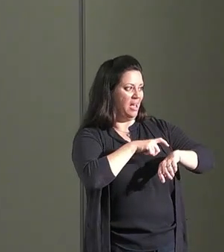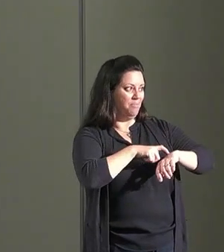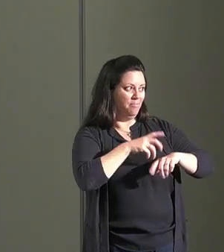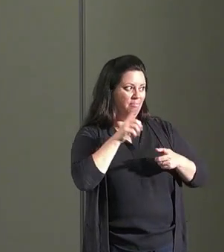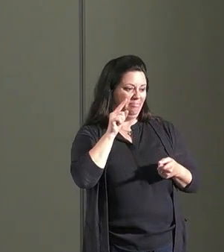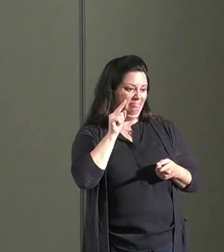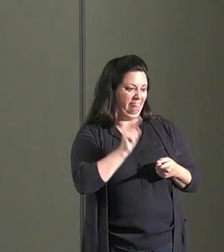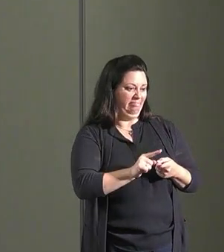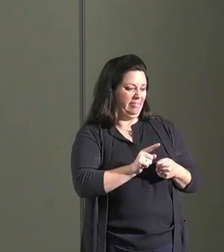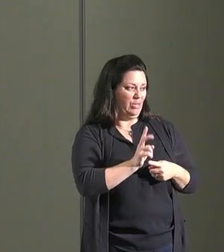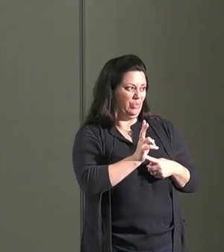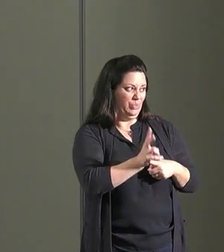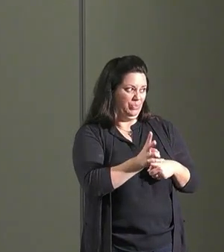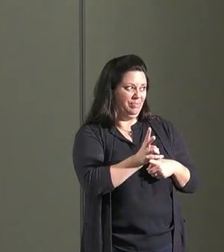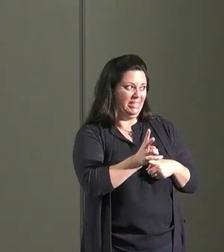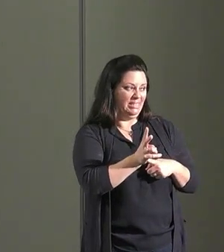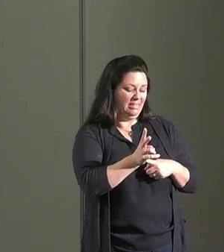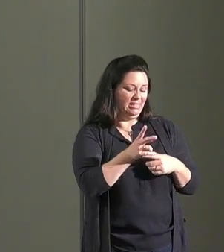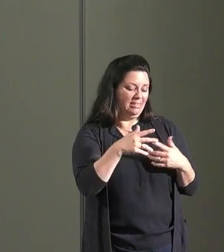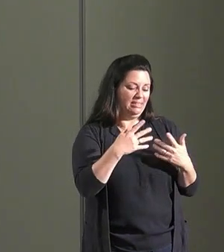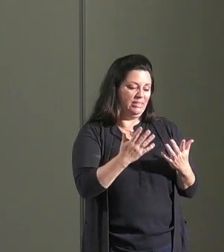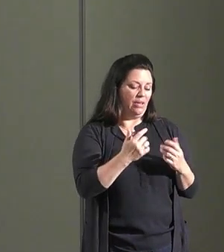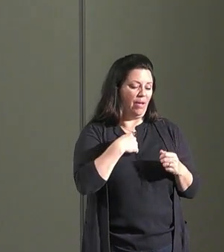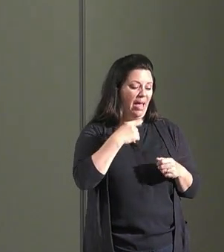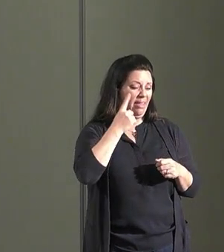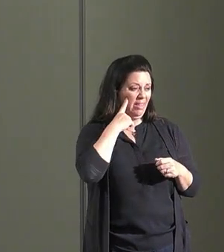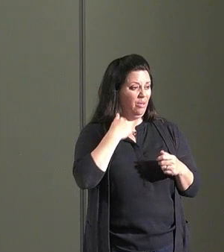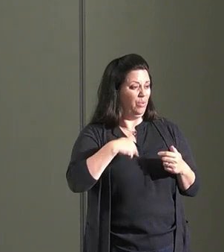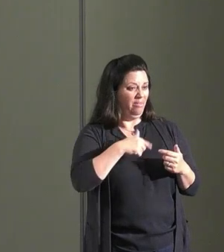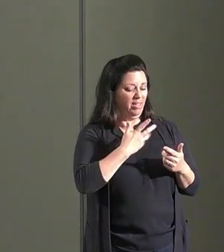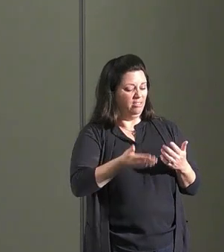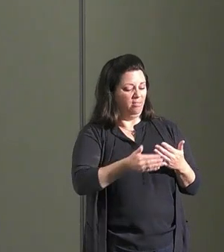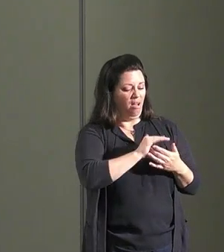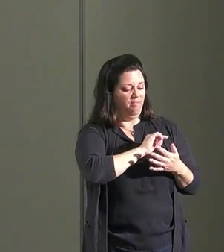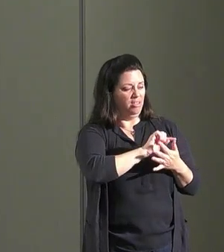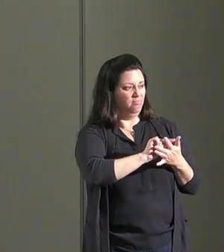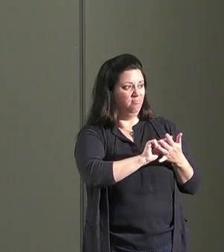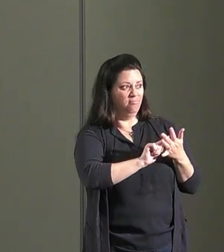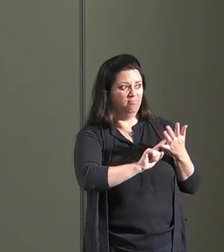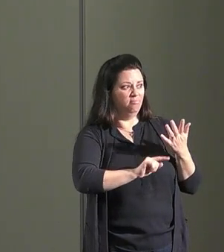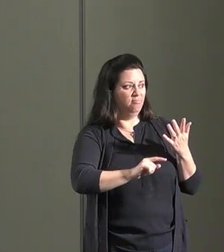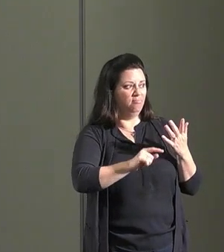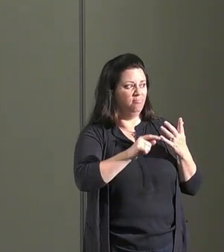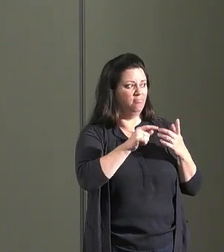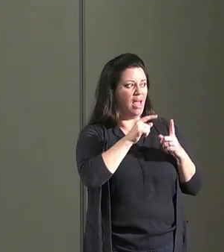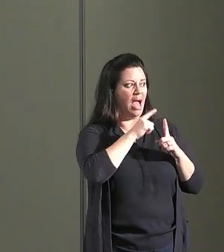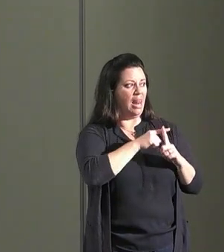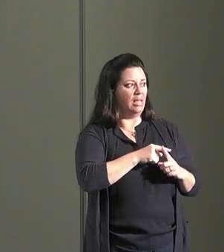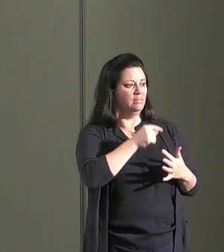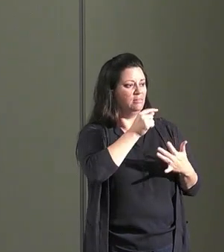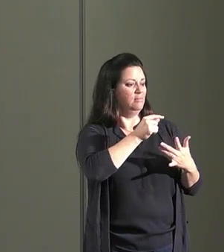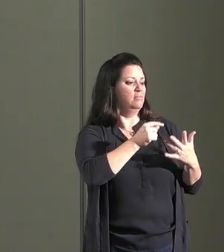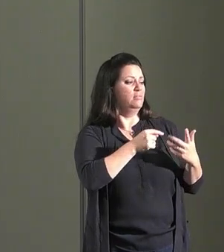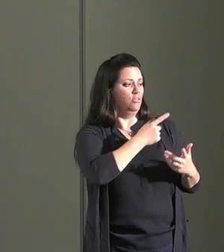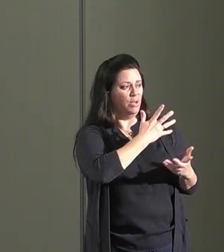the last two minutes. I think we covered a lot of the highlights. Anything you want to add?